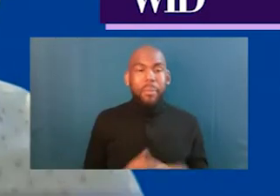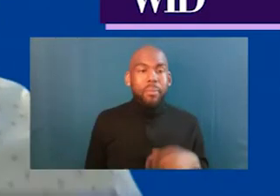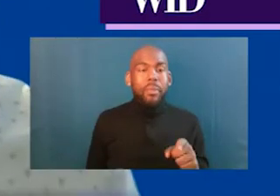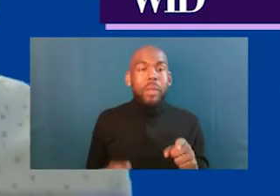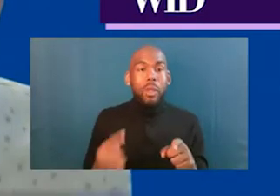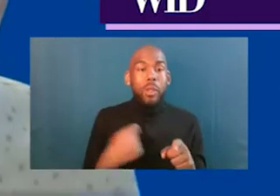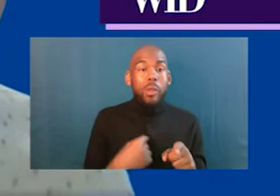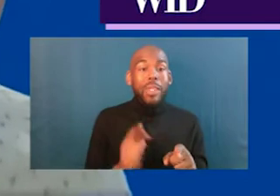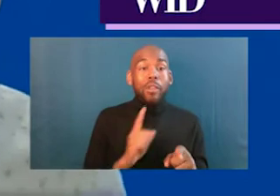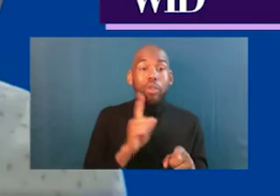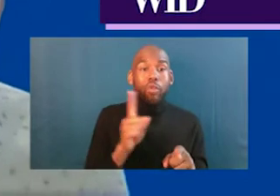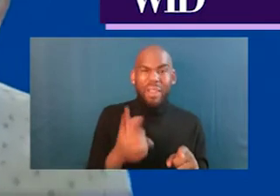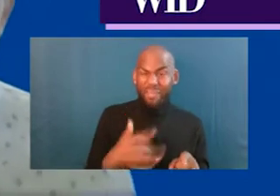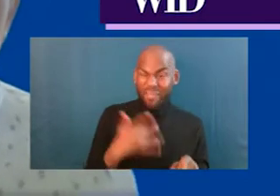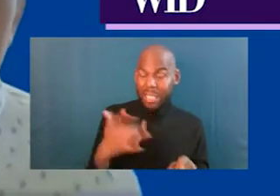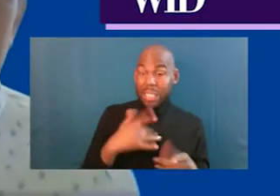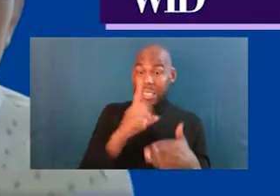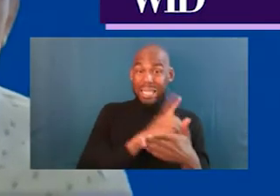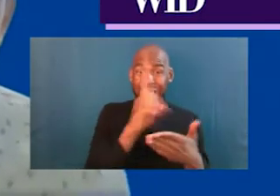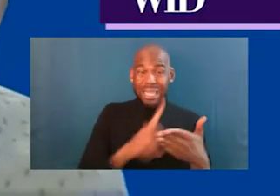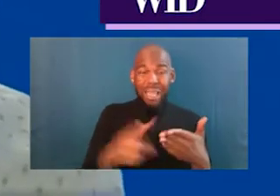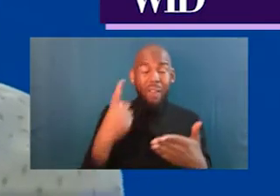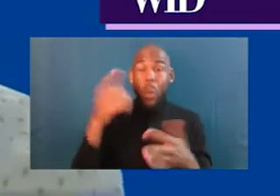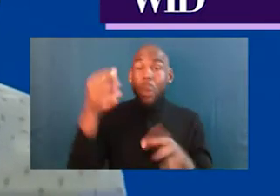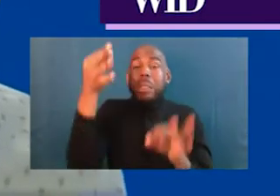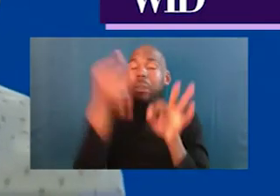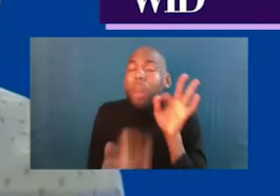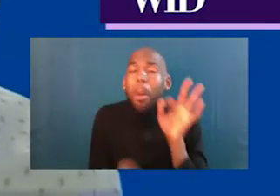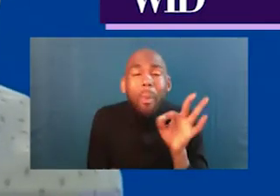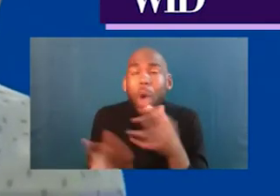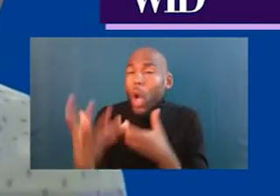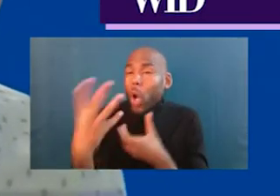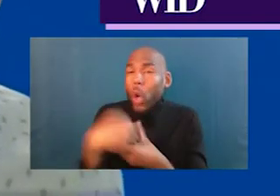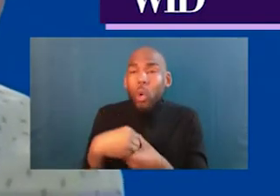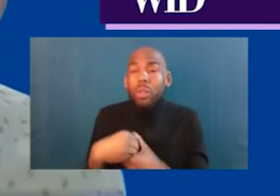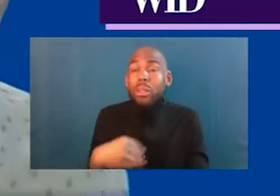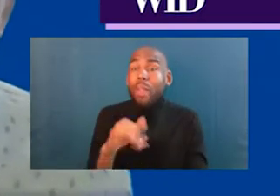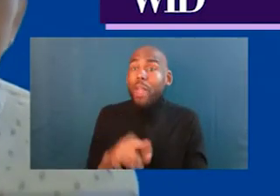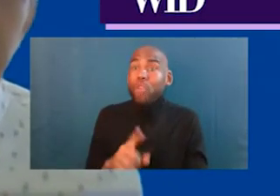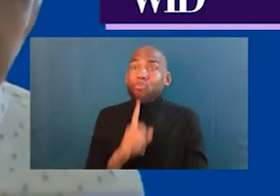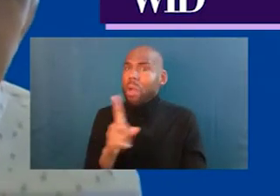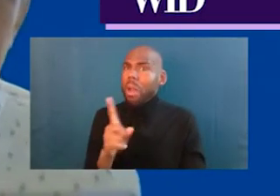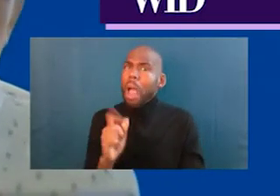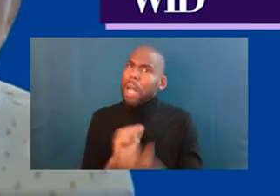We really feel that designing for simplicity, inclusion is really a competitive advantage